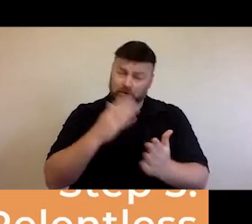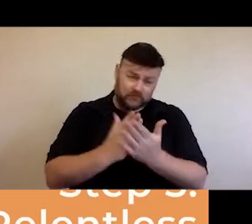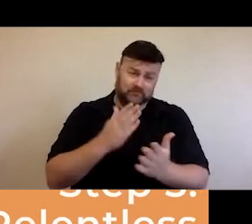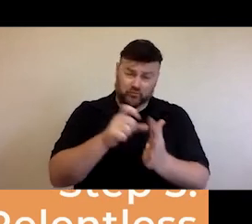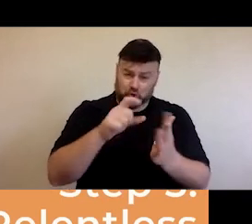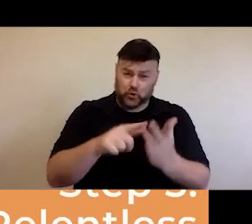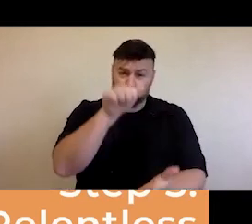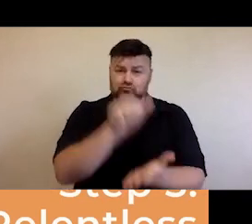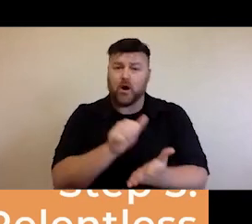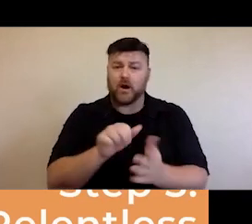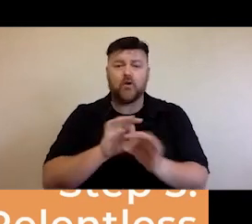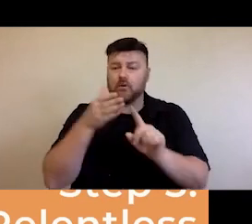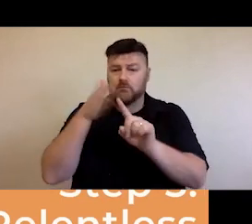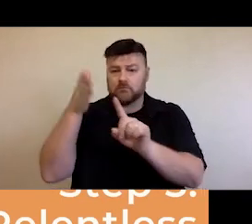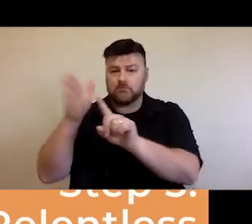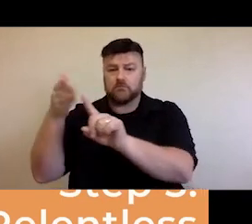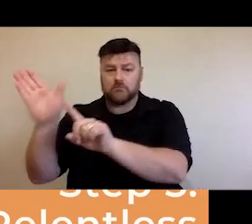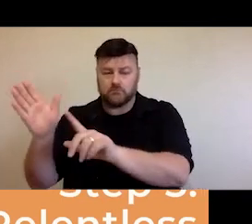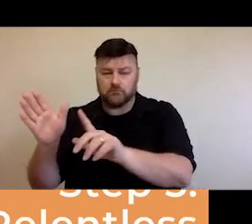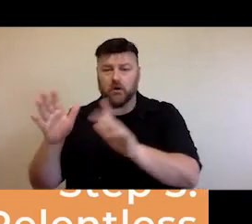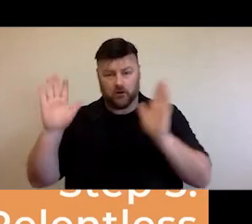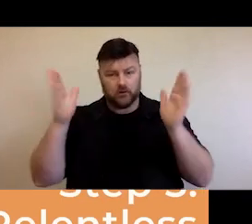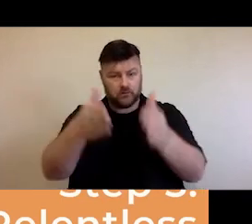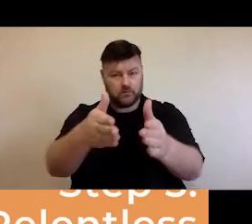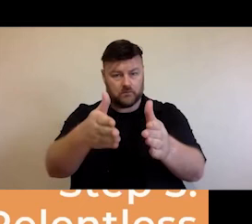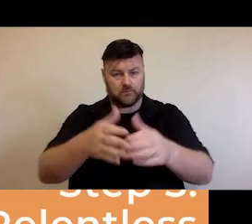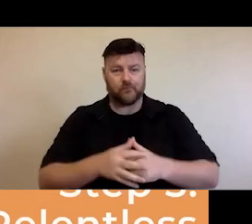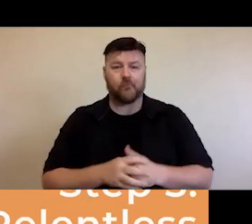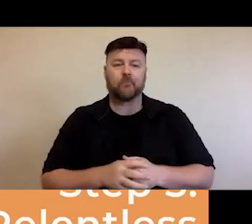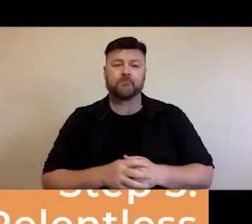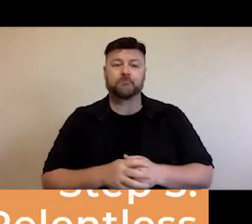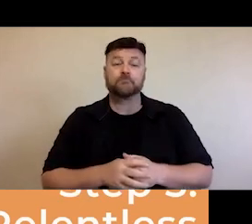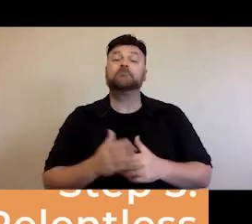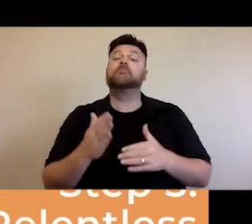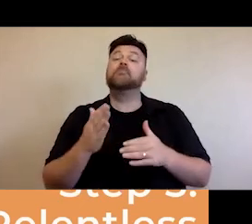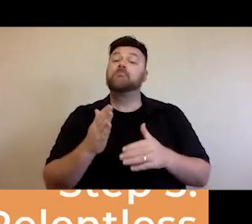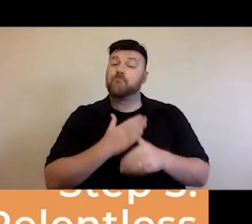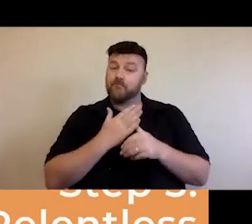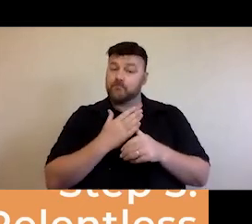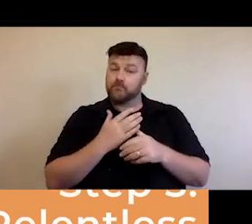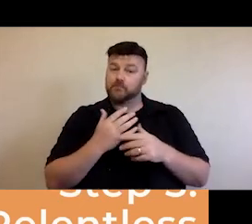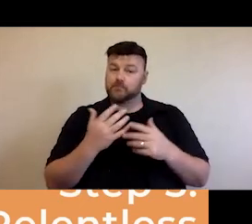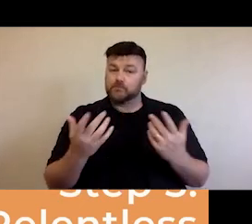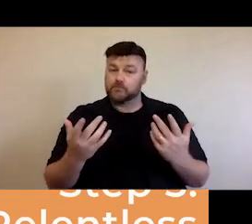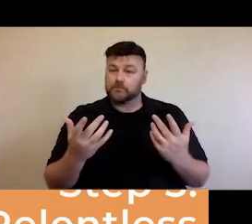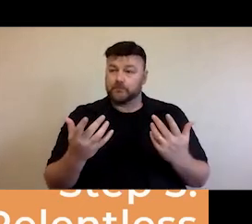Let's talk about four points which speak to this. Firstly, in times of uncertainty, it's no different to times of certainty.